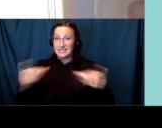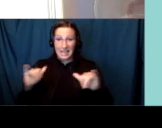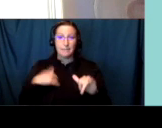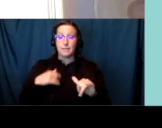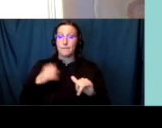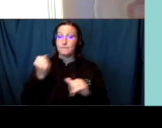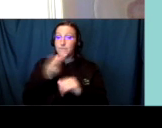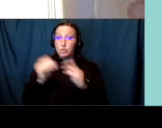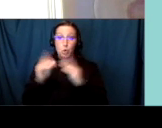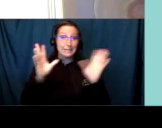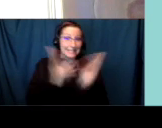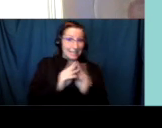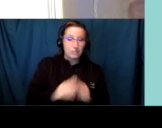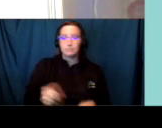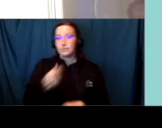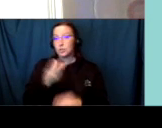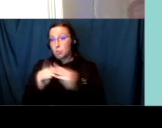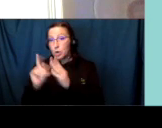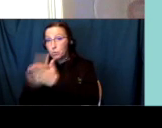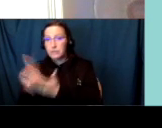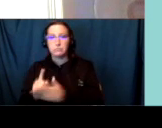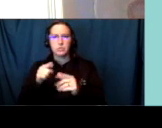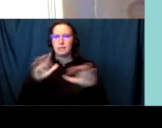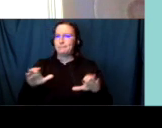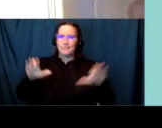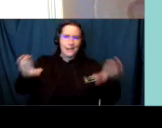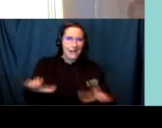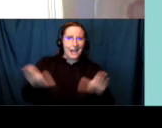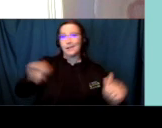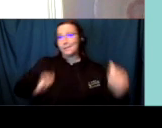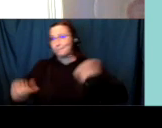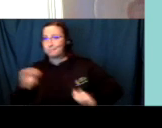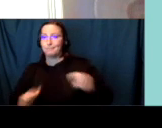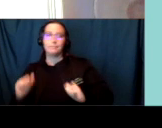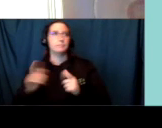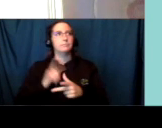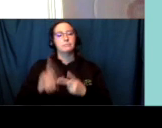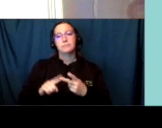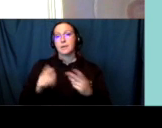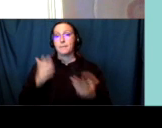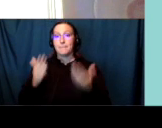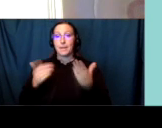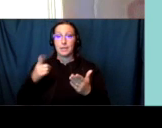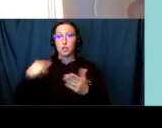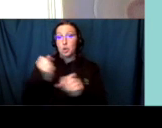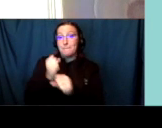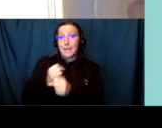You can act out things. You can maybe make an activity next time where you're making porridge together and you're working on